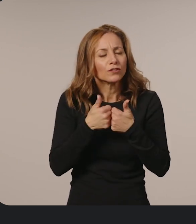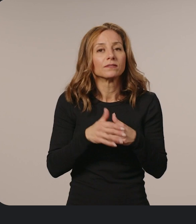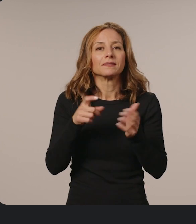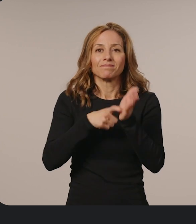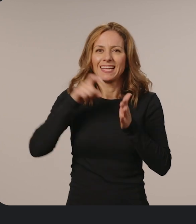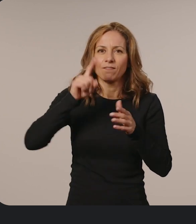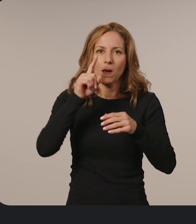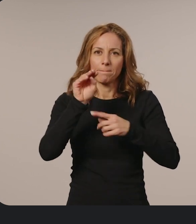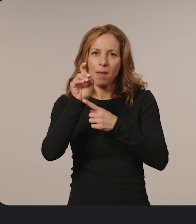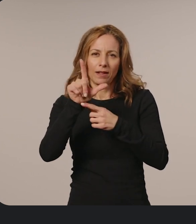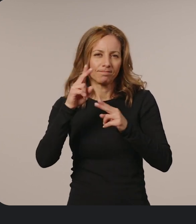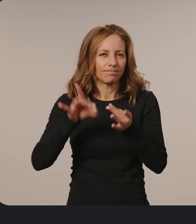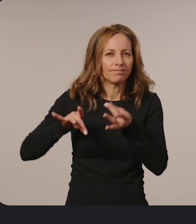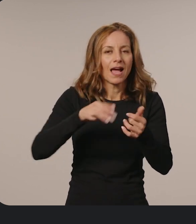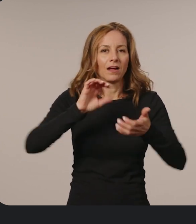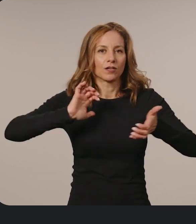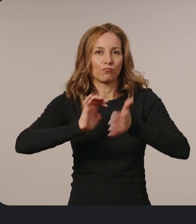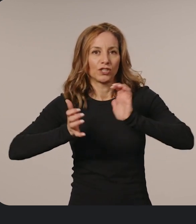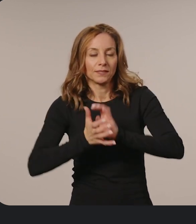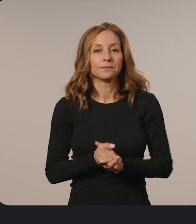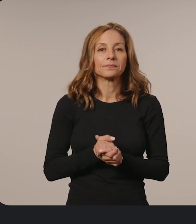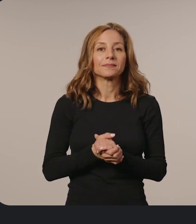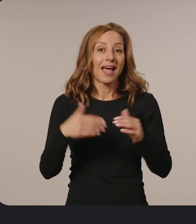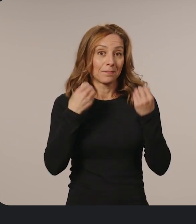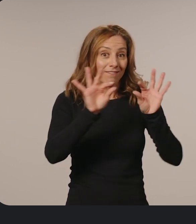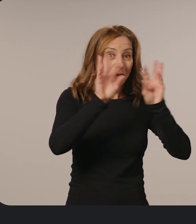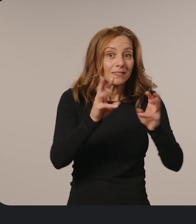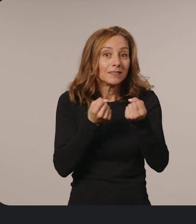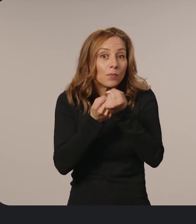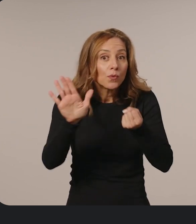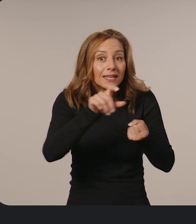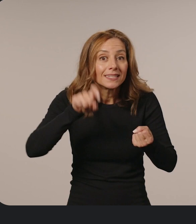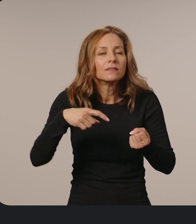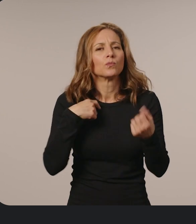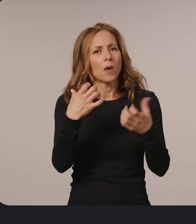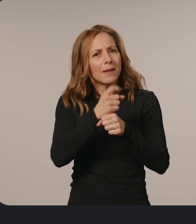Just like there are many frameworks to support your needs, we also want to provide you with a choice in which infrastructure